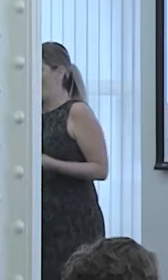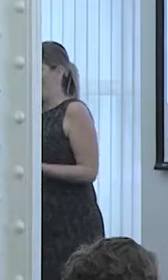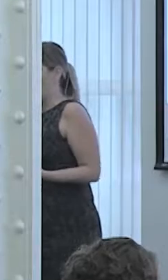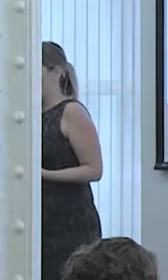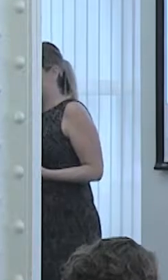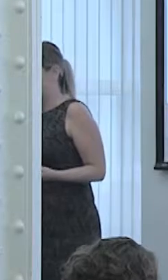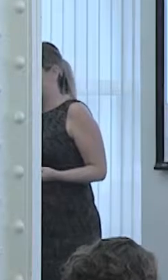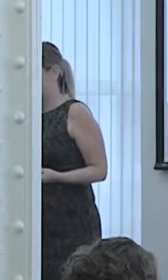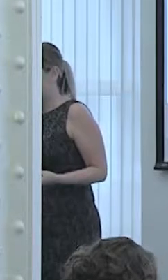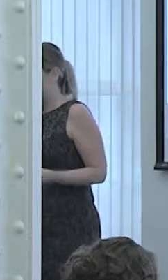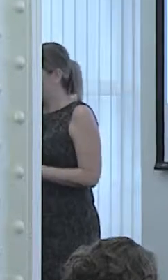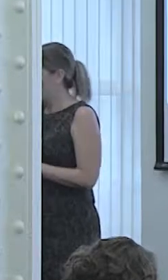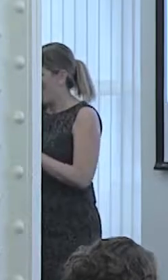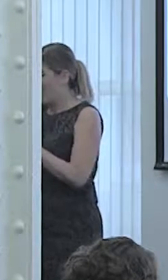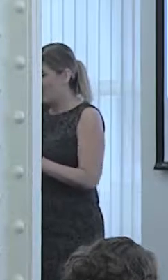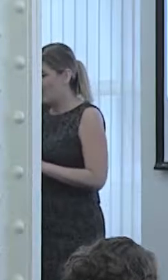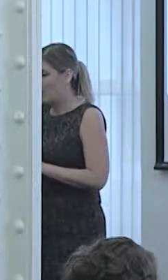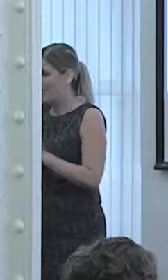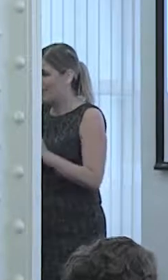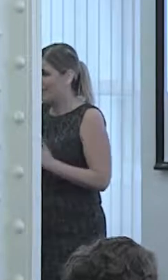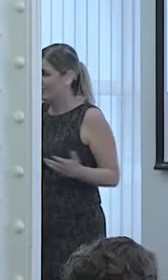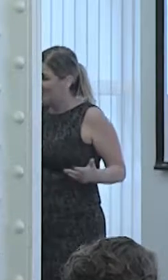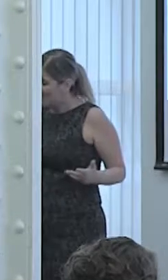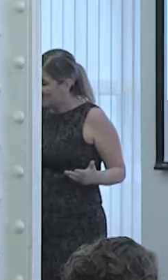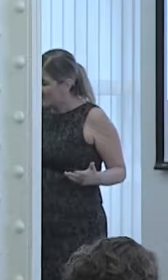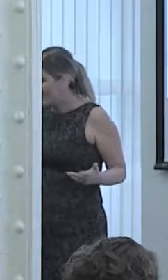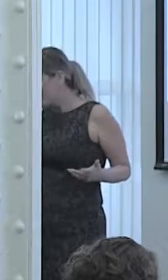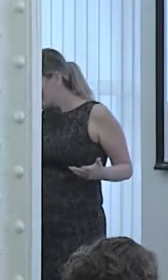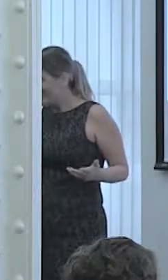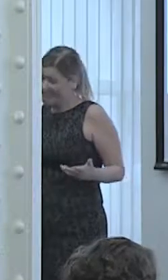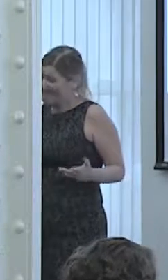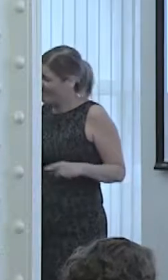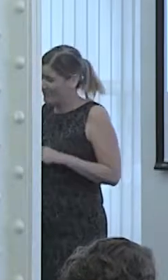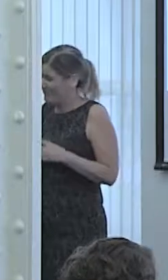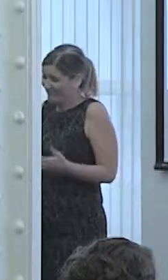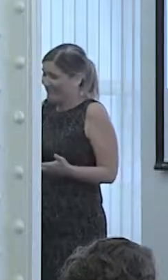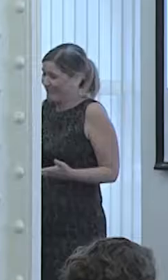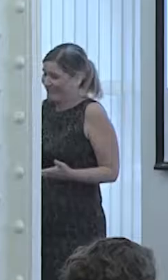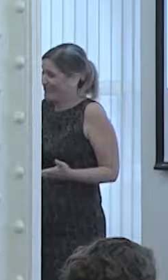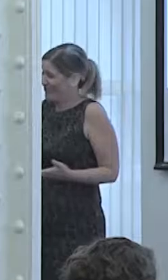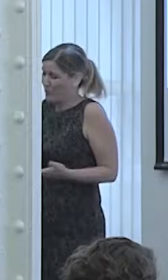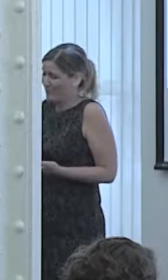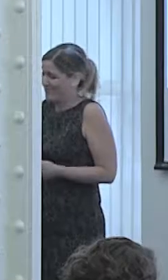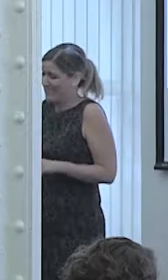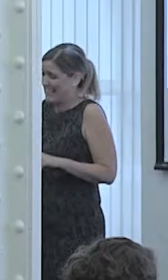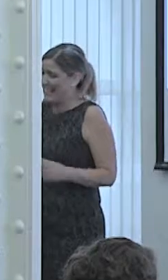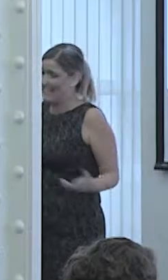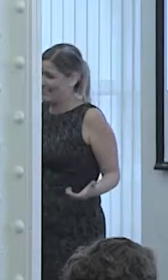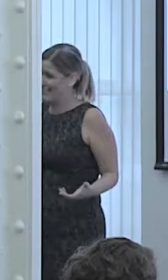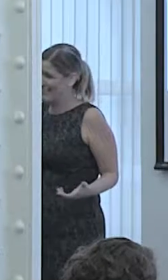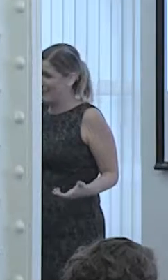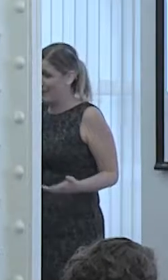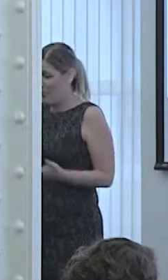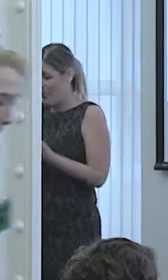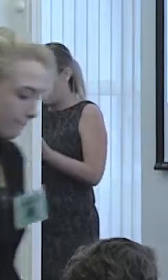If you don't have an elevator, after the third floor, don't talk to me. And that means for a lot of people